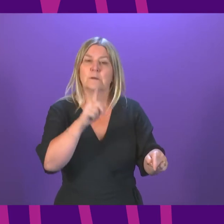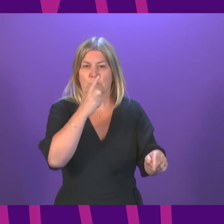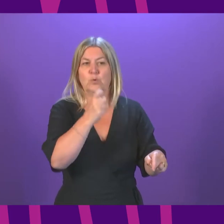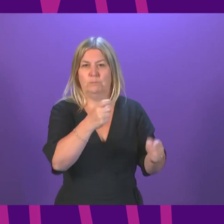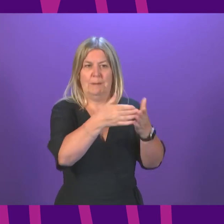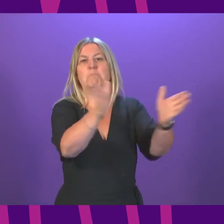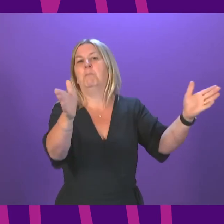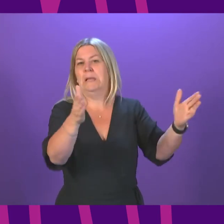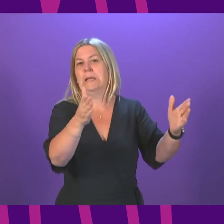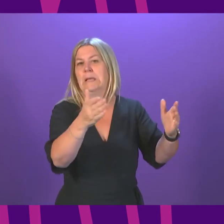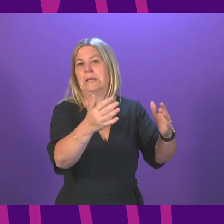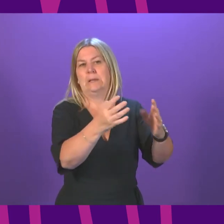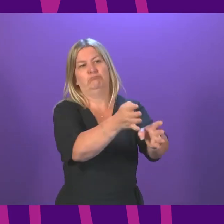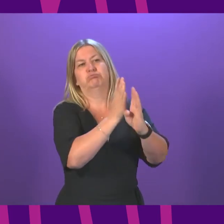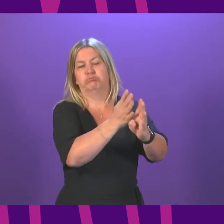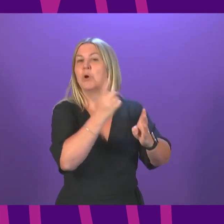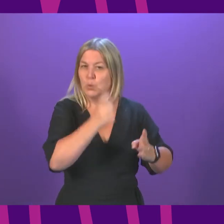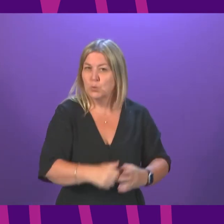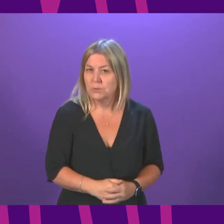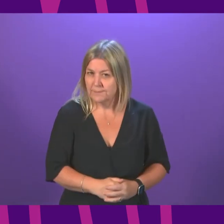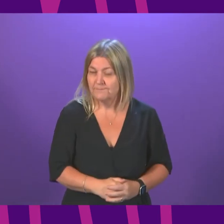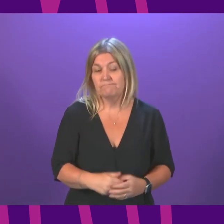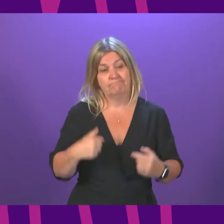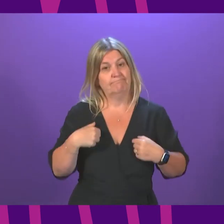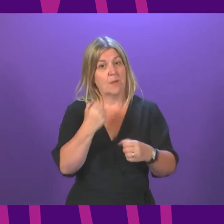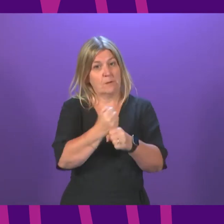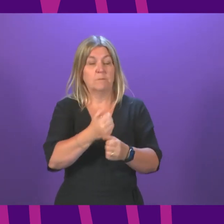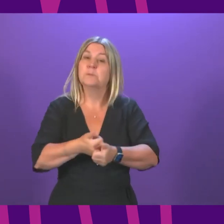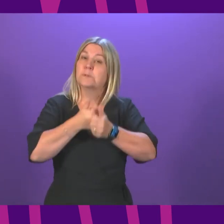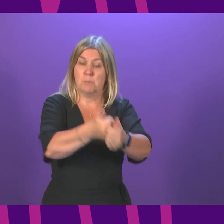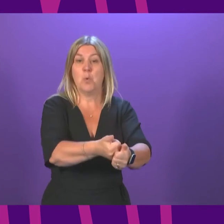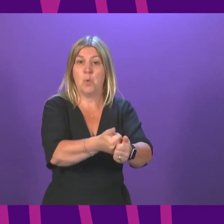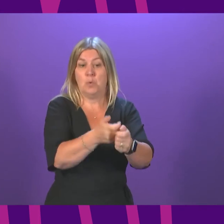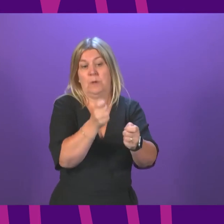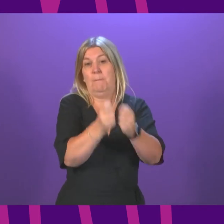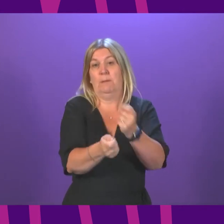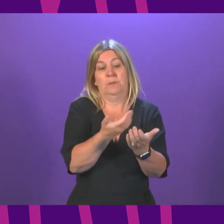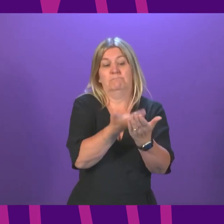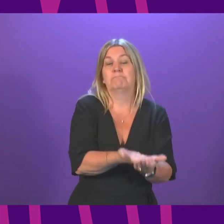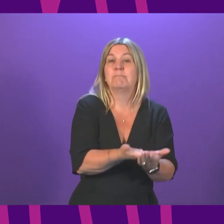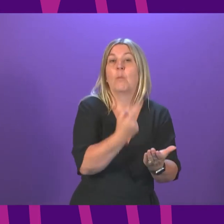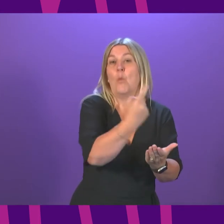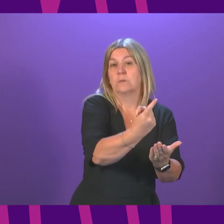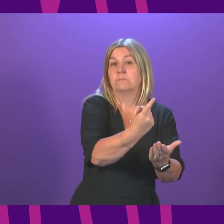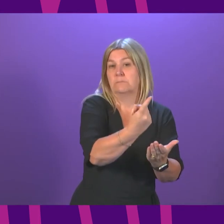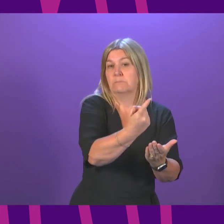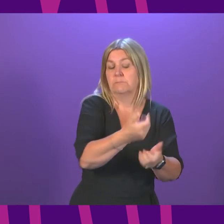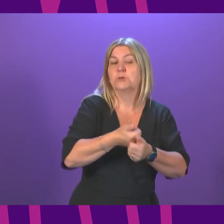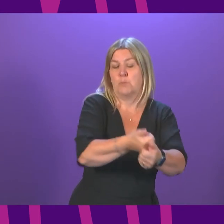I have placed on record, the Scottish Government is content to support amendment 1.